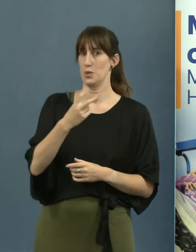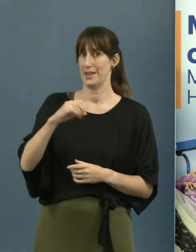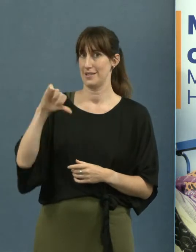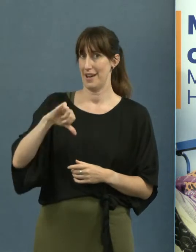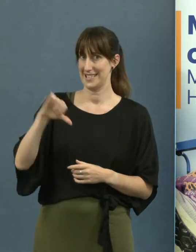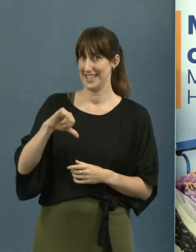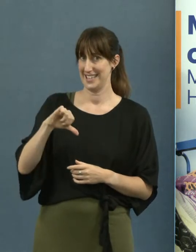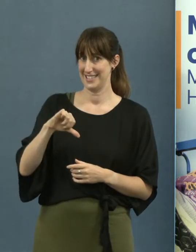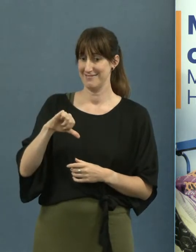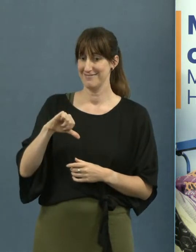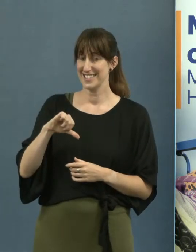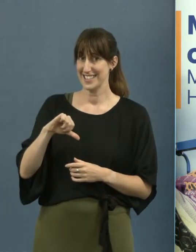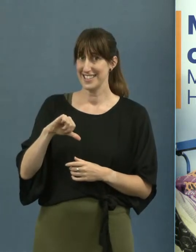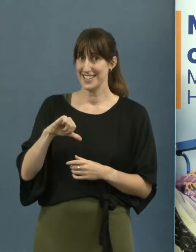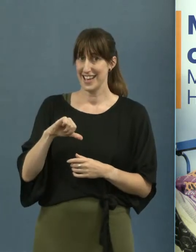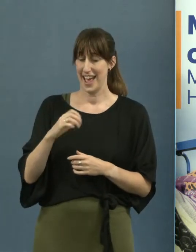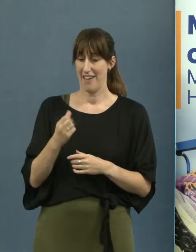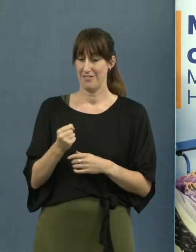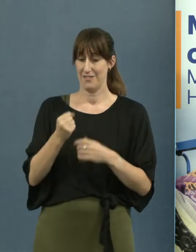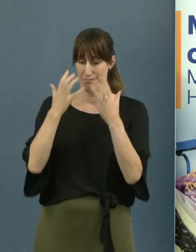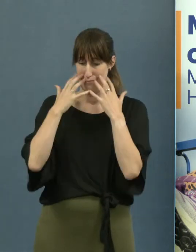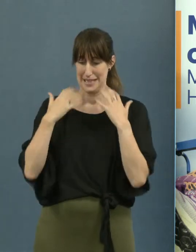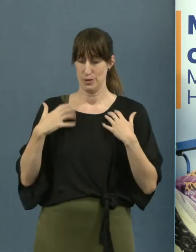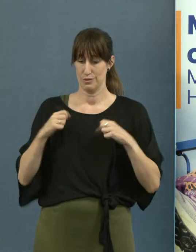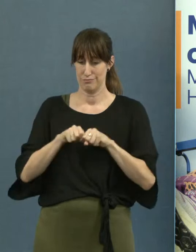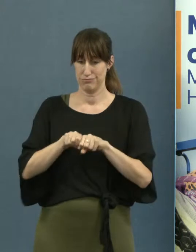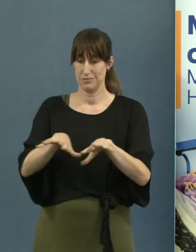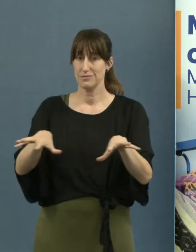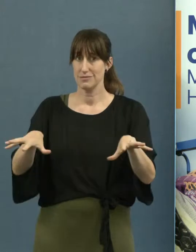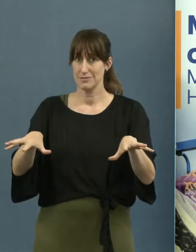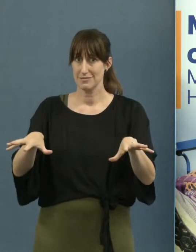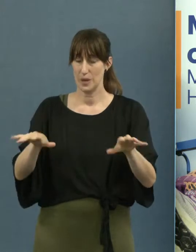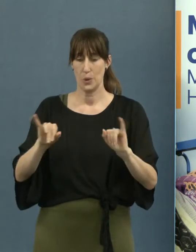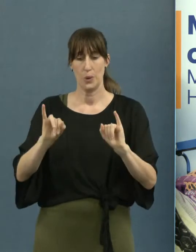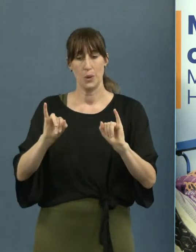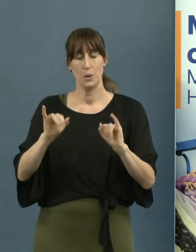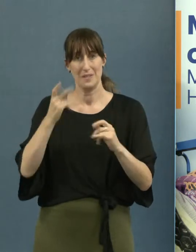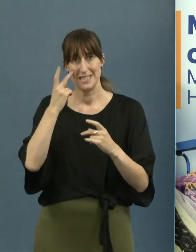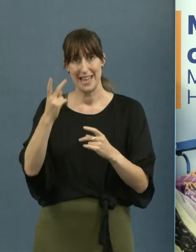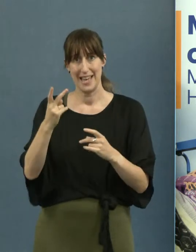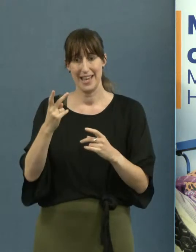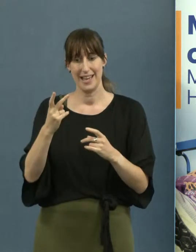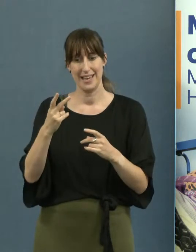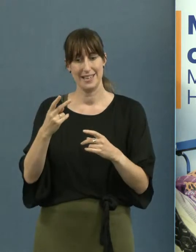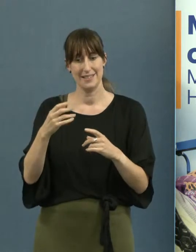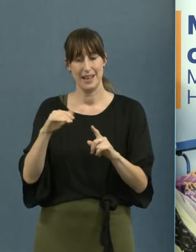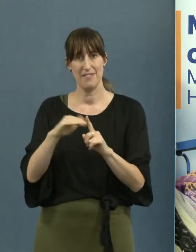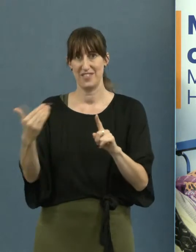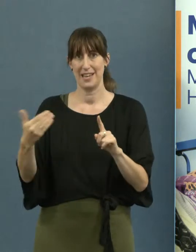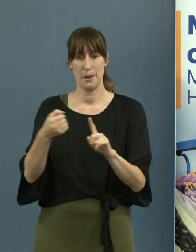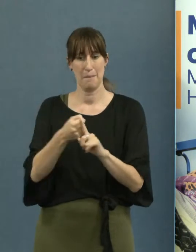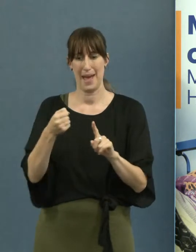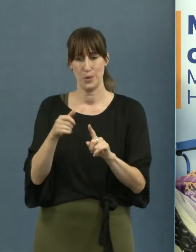before COVID, three years ago, and we saw the impact of that and we've seen the impact of